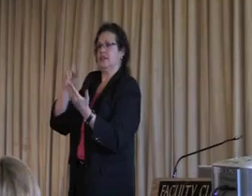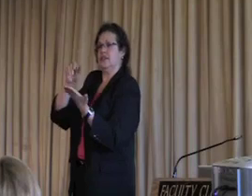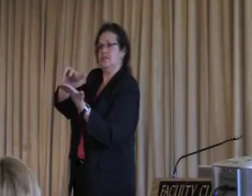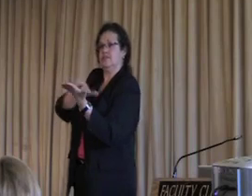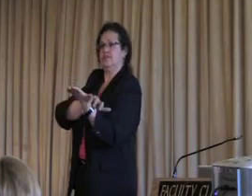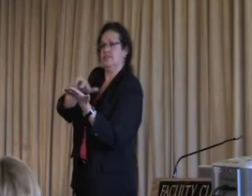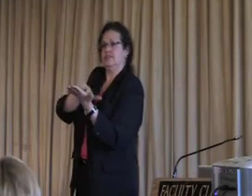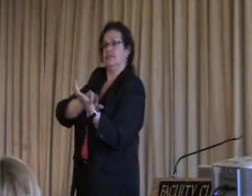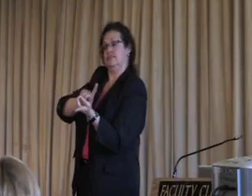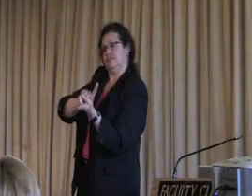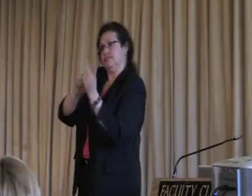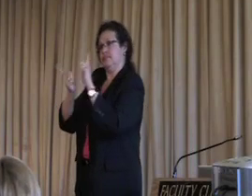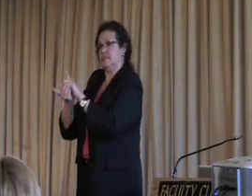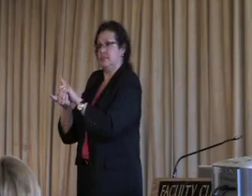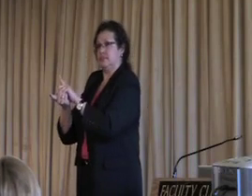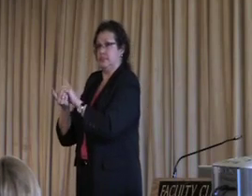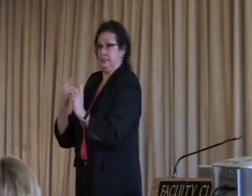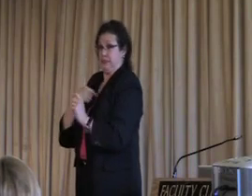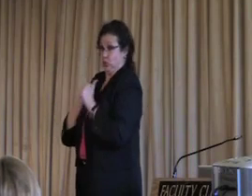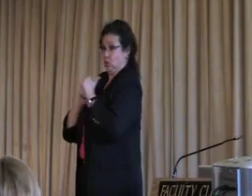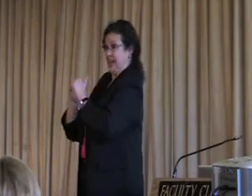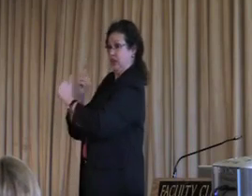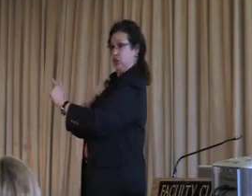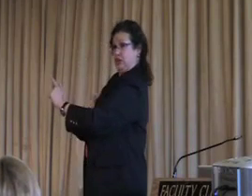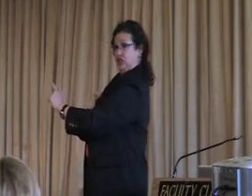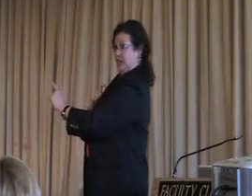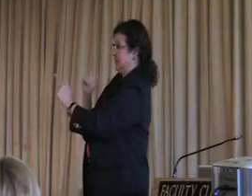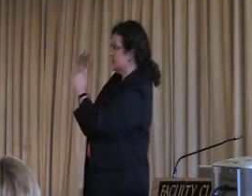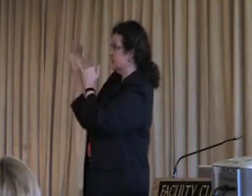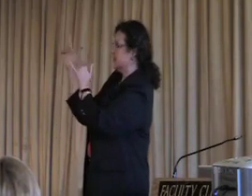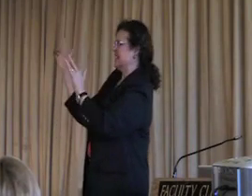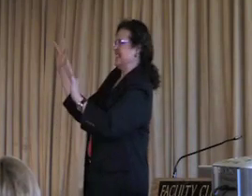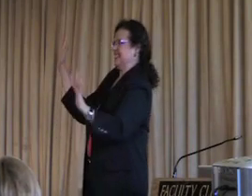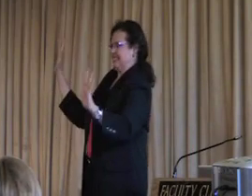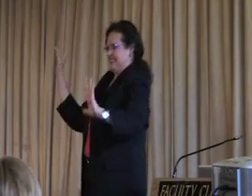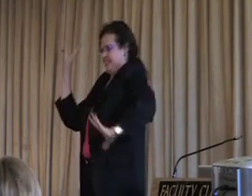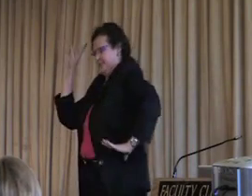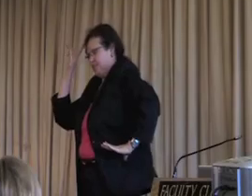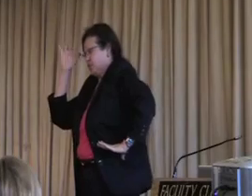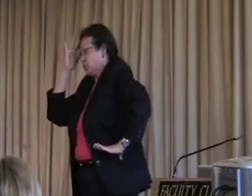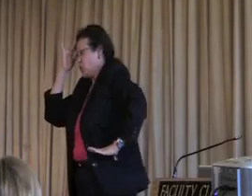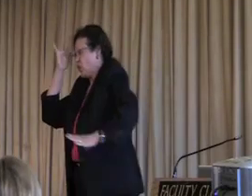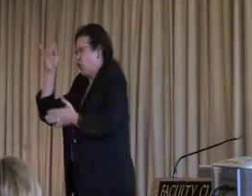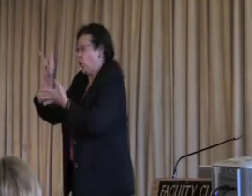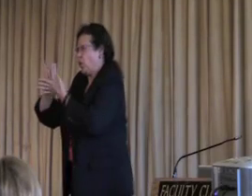sign language, showing that sign language is equivalent to English. We are trying that